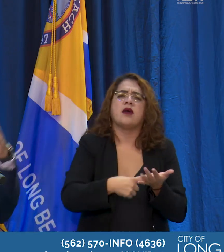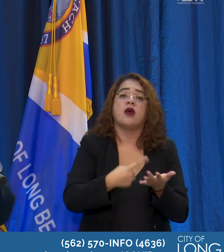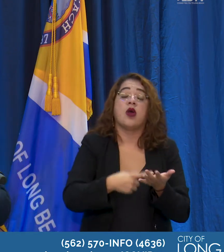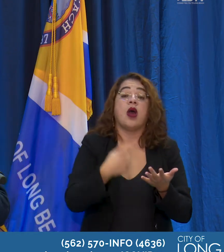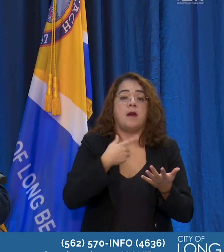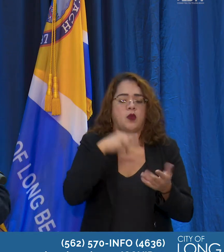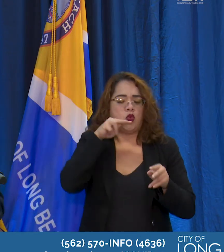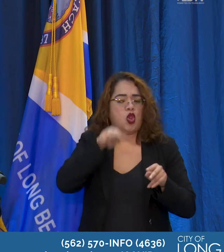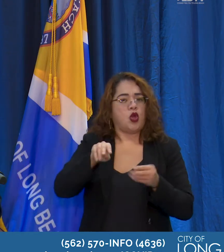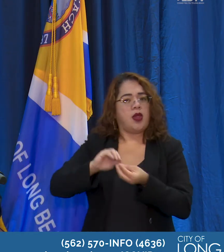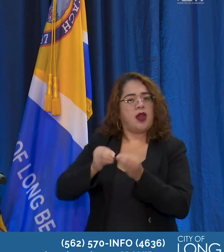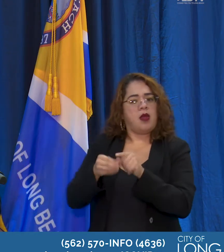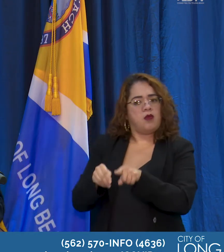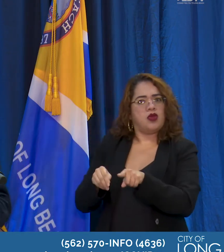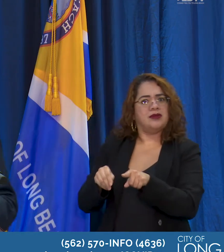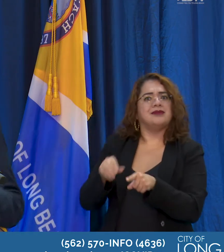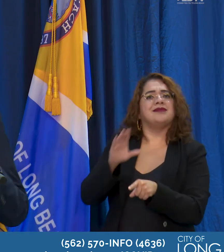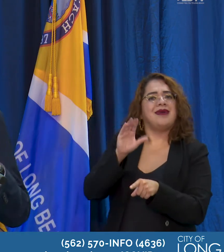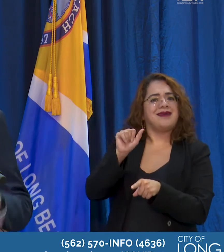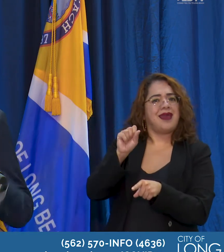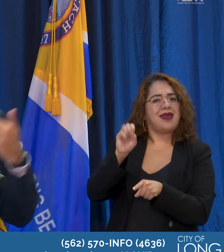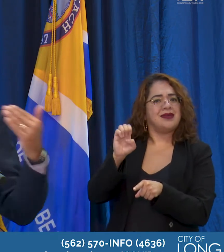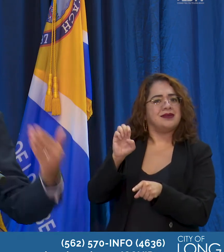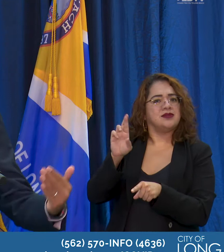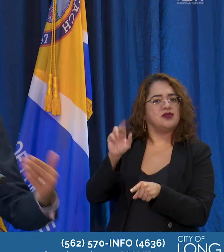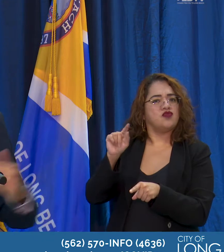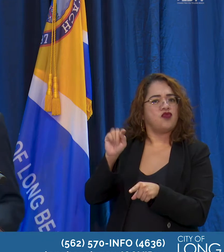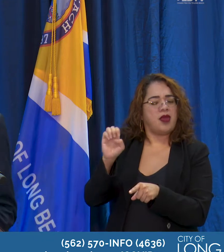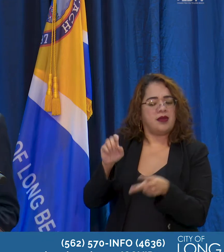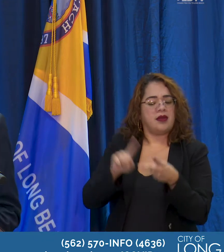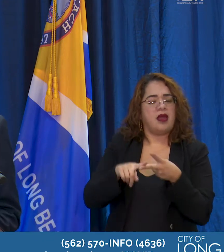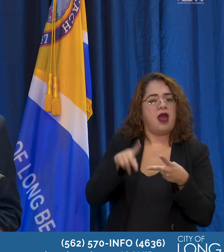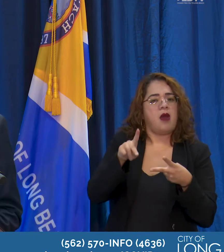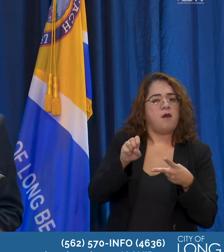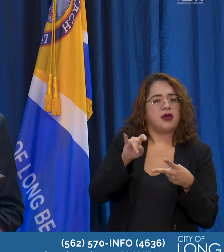rate is dramatically lowered. So the only way we move forward is if our